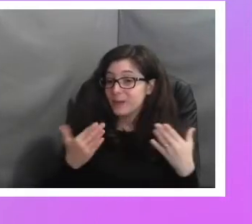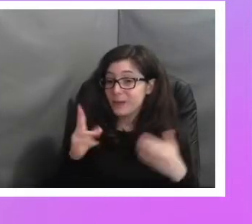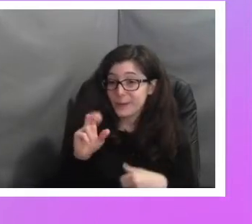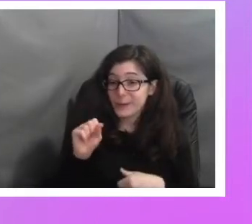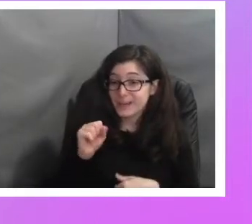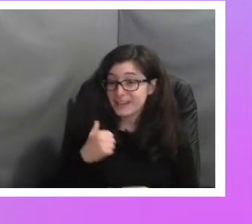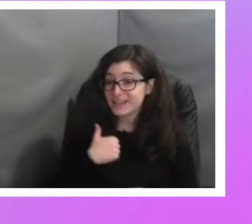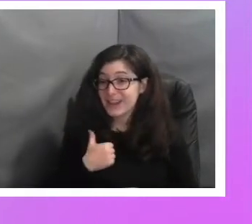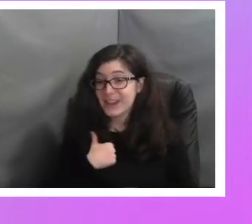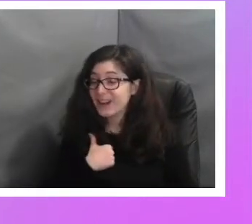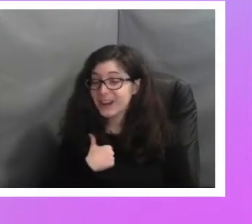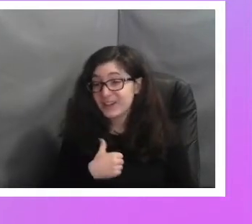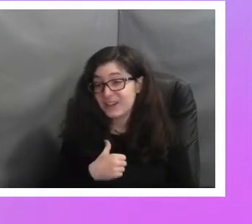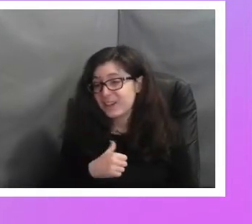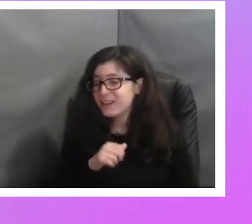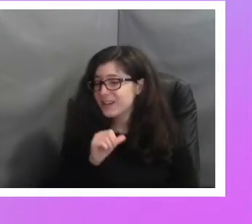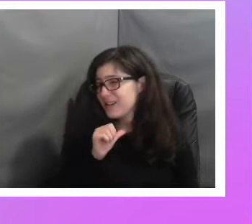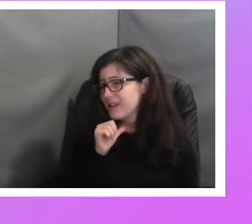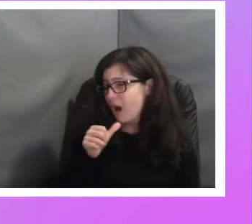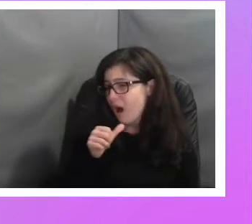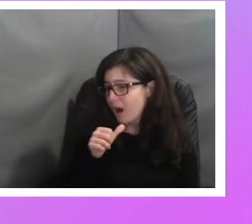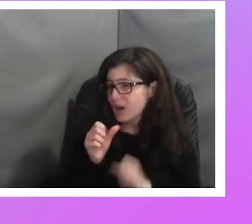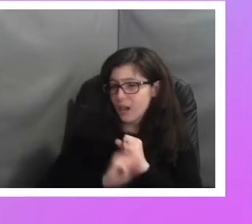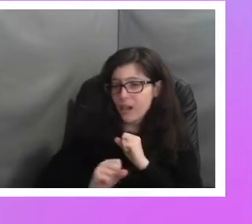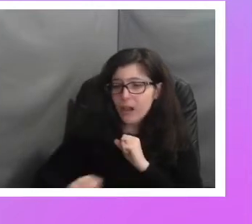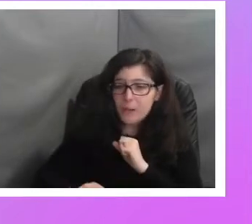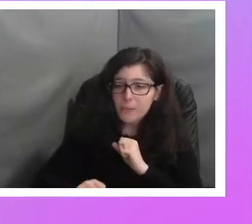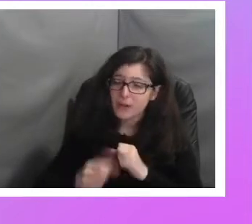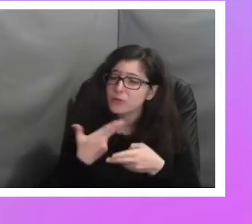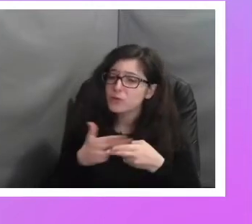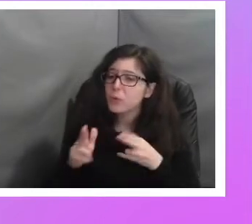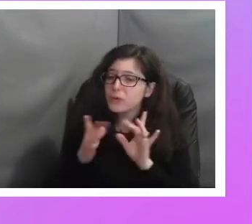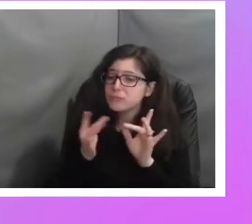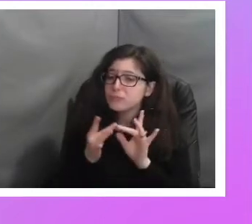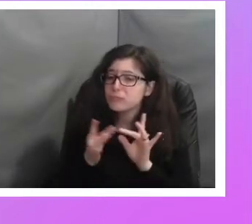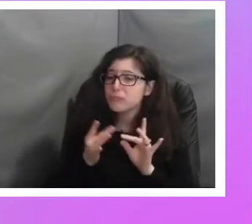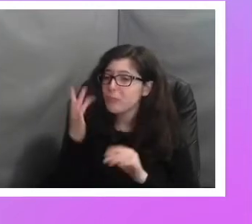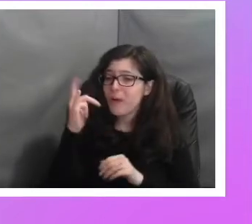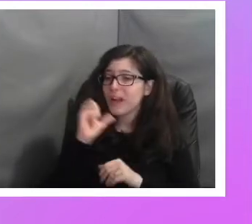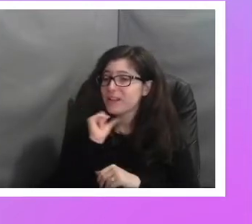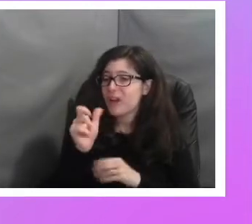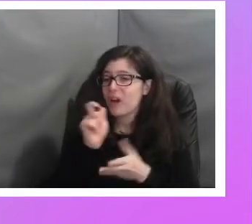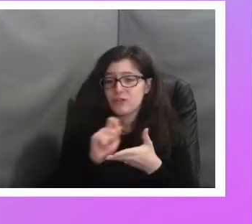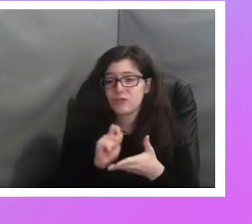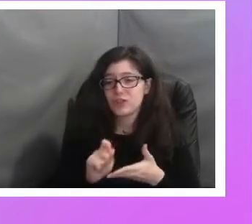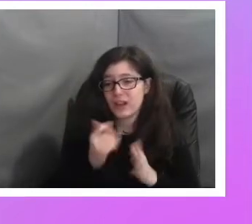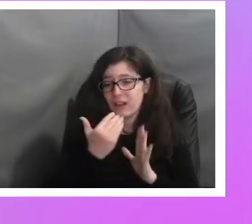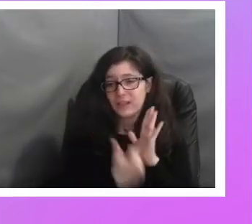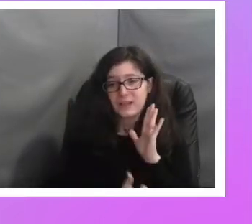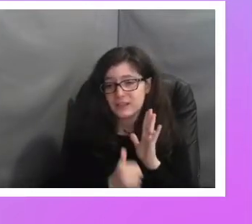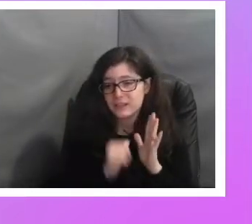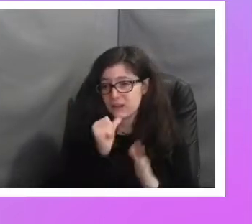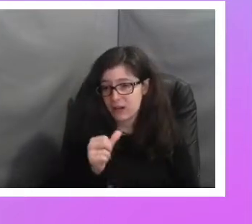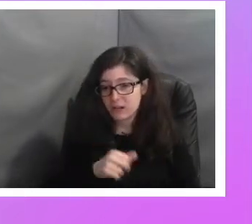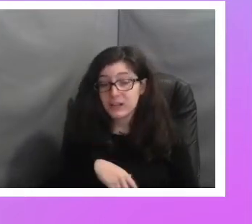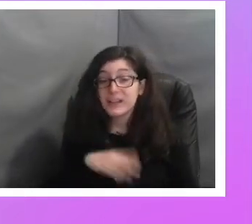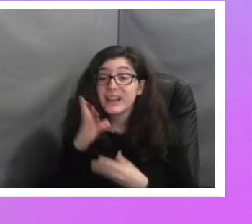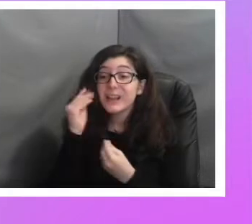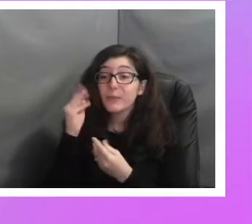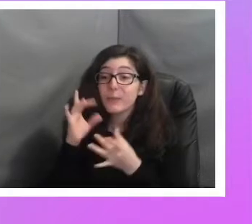but a little bit to frame why this is not a checklist. And for information about the legal updates,